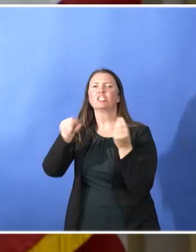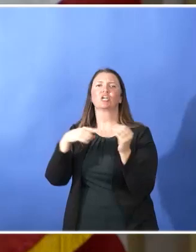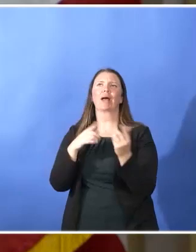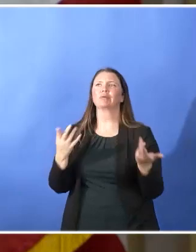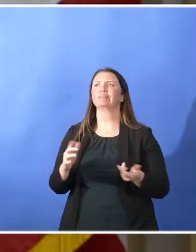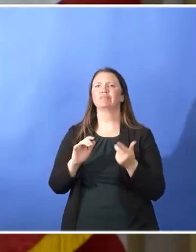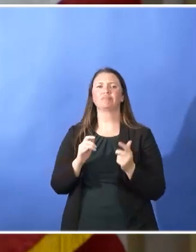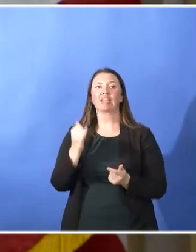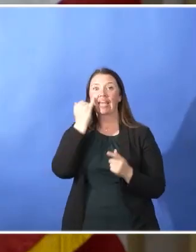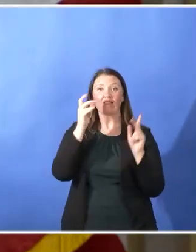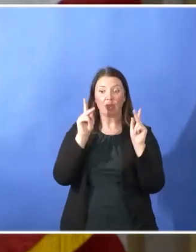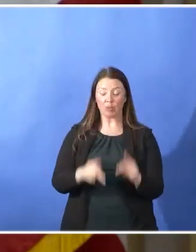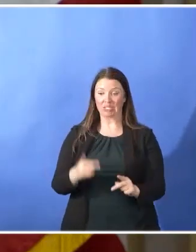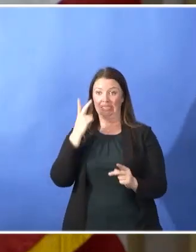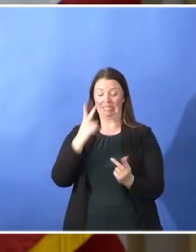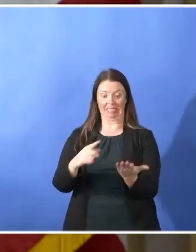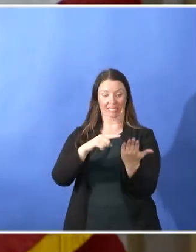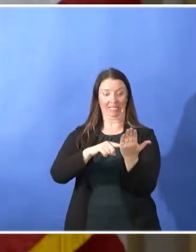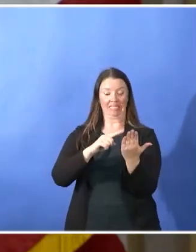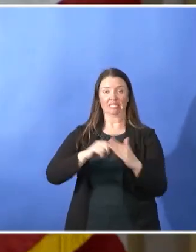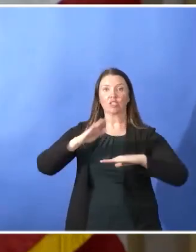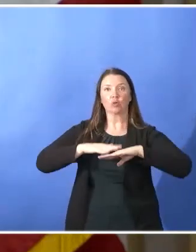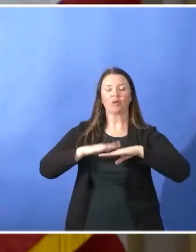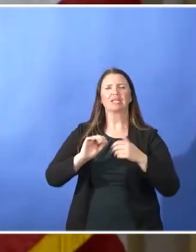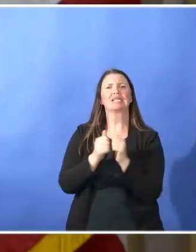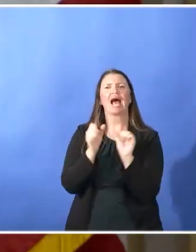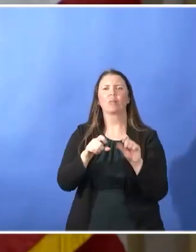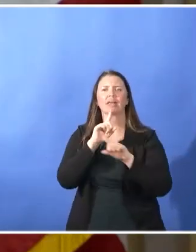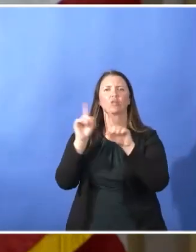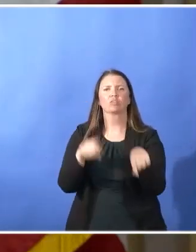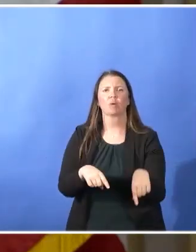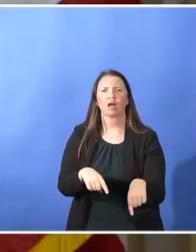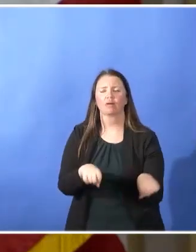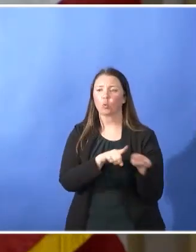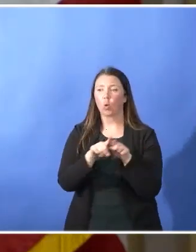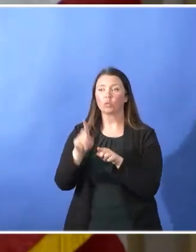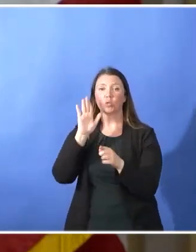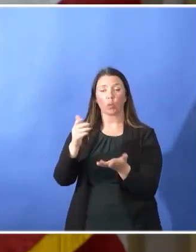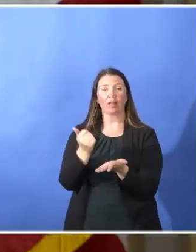IMPORTANT SYSTEMS FOR EMERGENCY RESPONSE. IN LIGHT OF THE GROWING FREQUENCY OF DEVASTATING